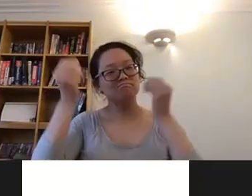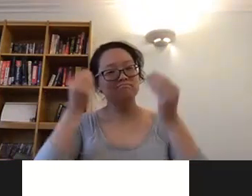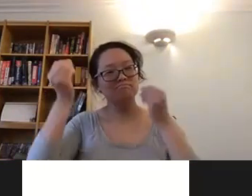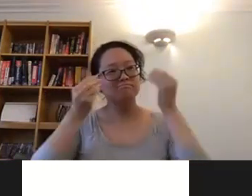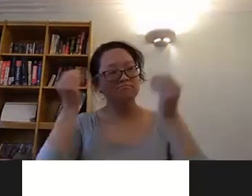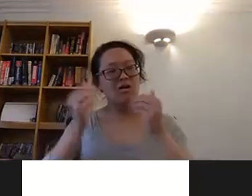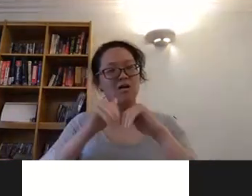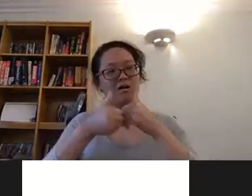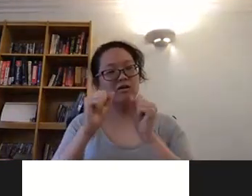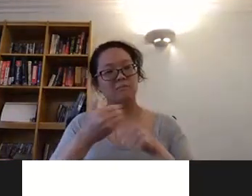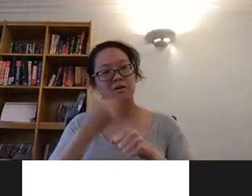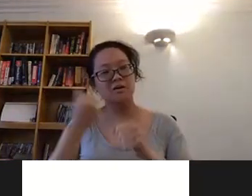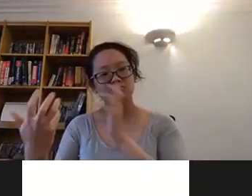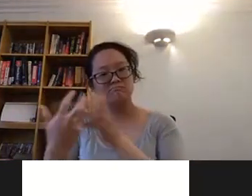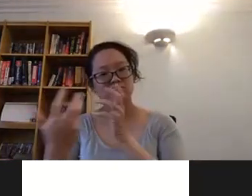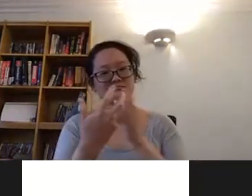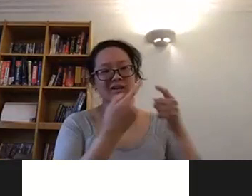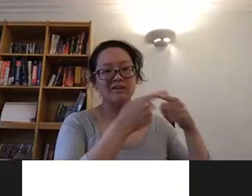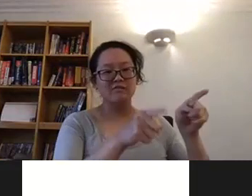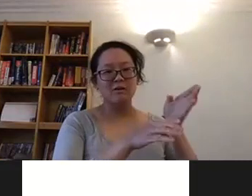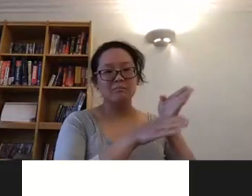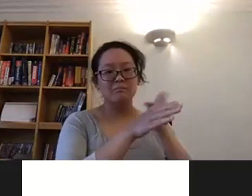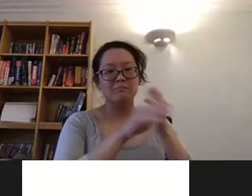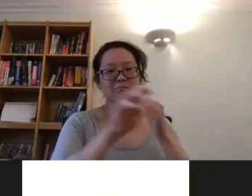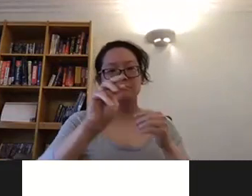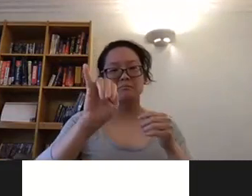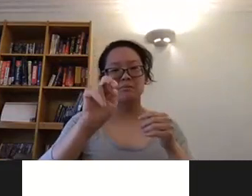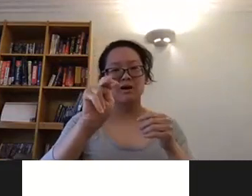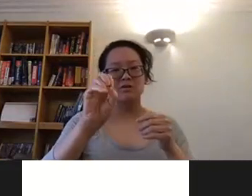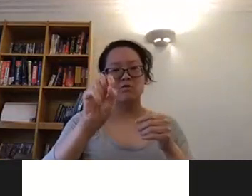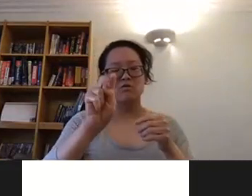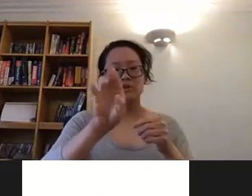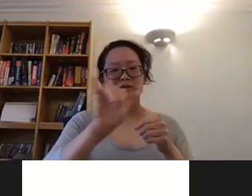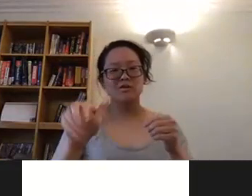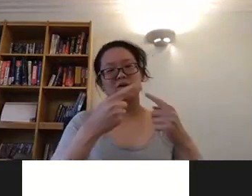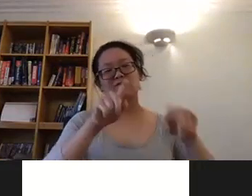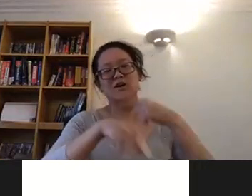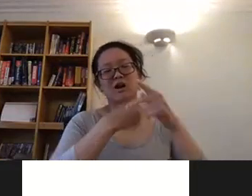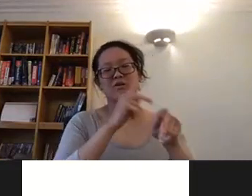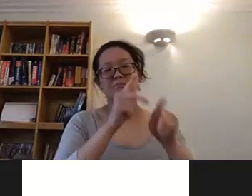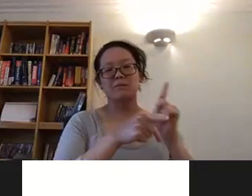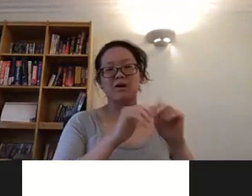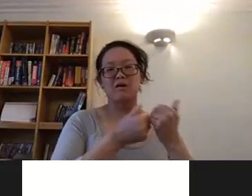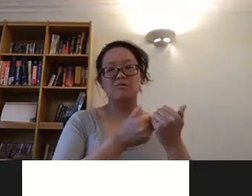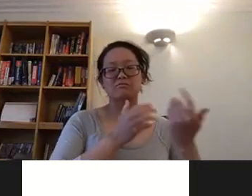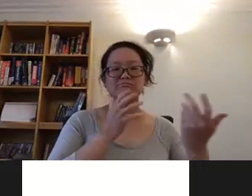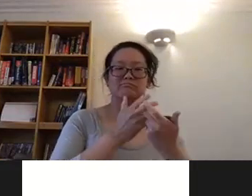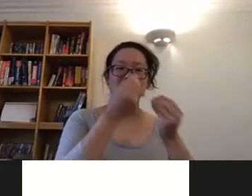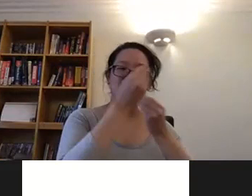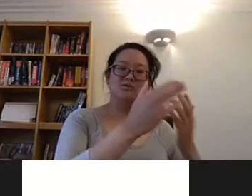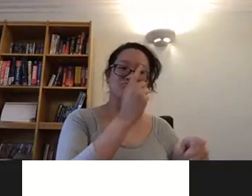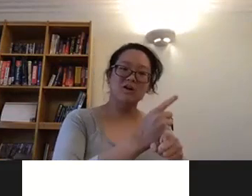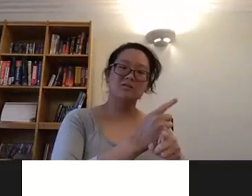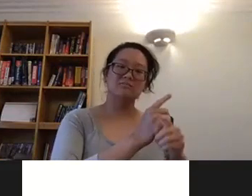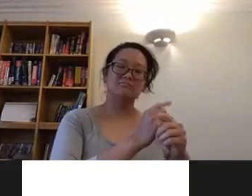sometimes there is no time to really figure out how to accommodate the Deaf minority.